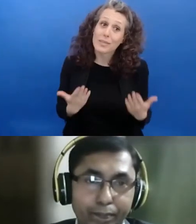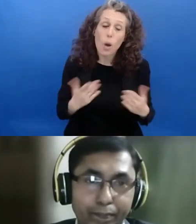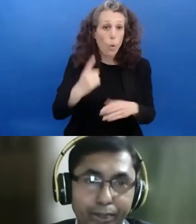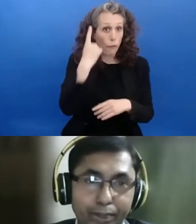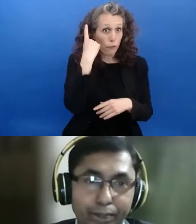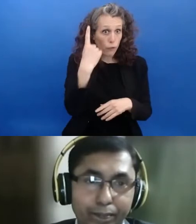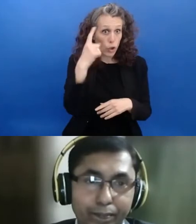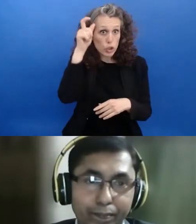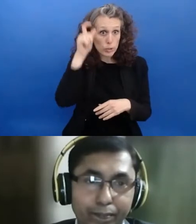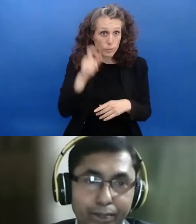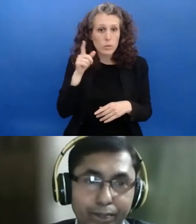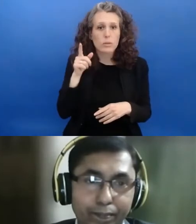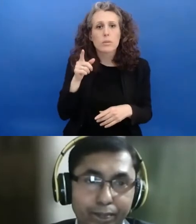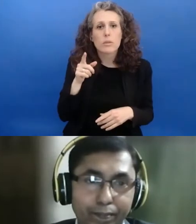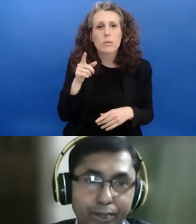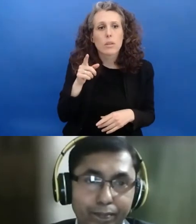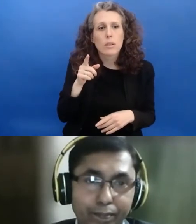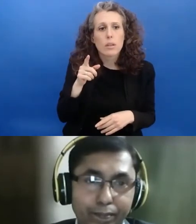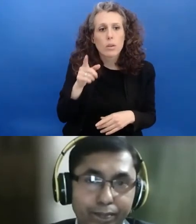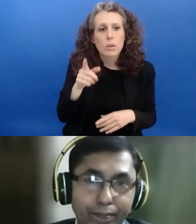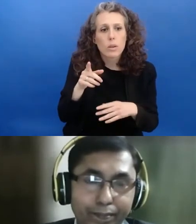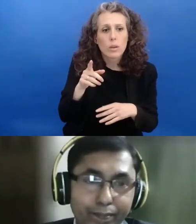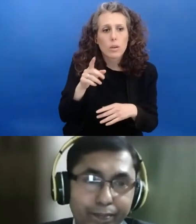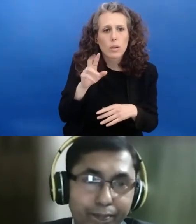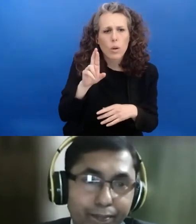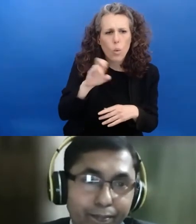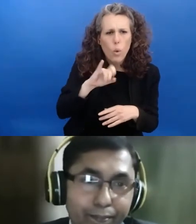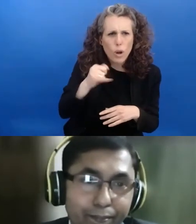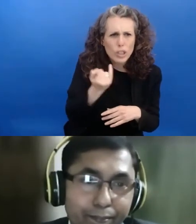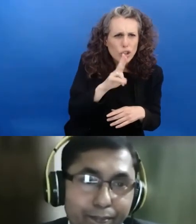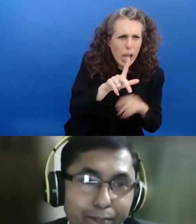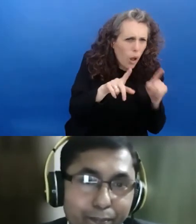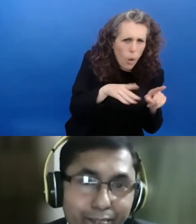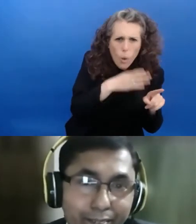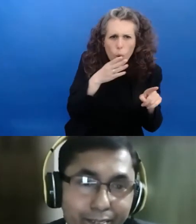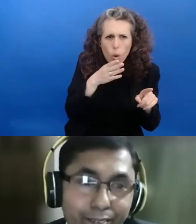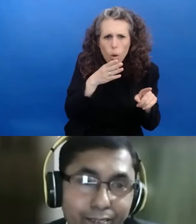goal eight i think that's uh or um muhammad rahul please go ahead